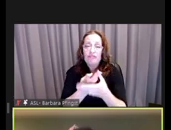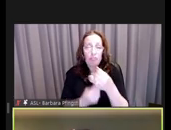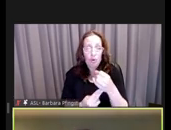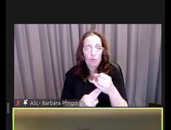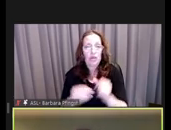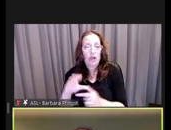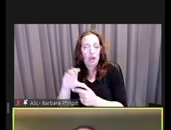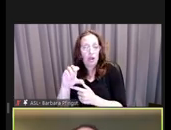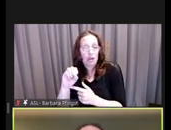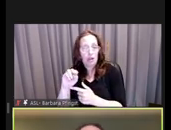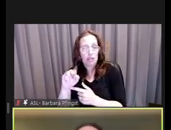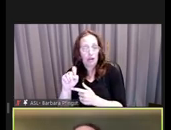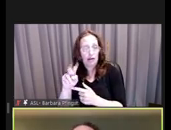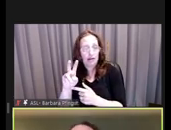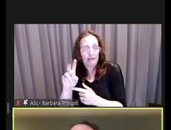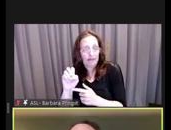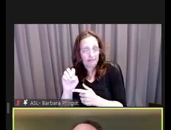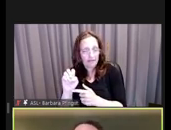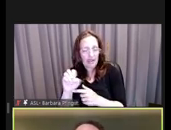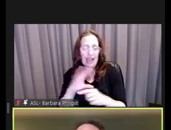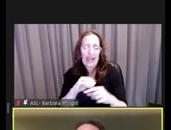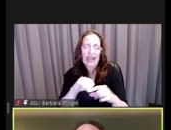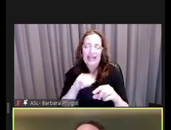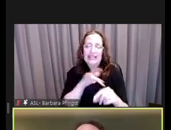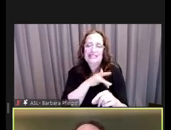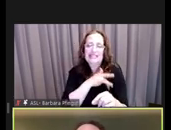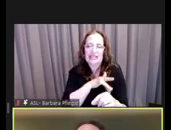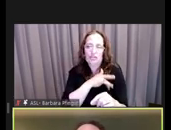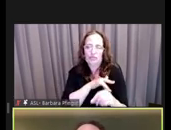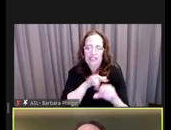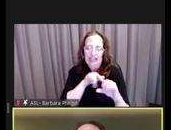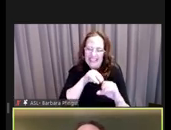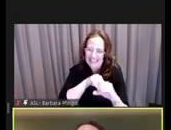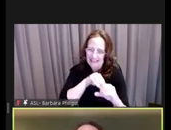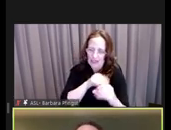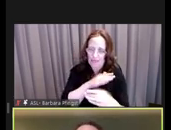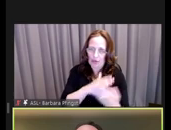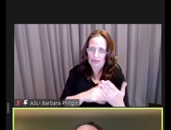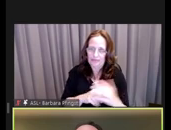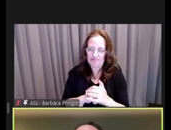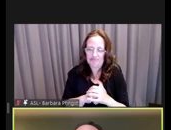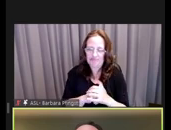So this is commonly a question that gets posed to me, as a neurotologist. I'm seeing a family,